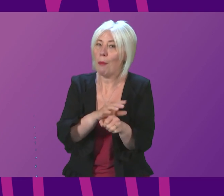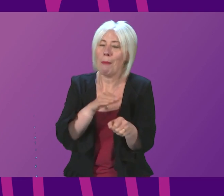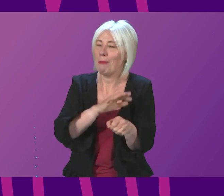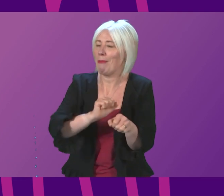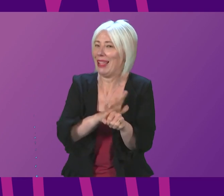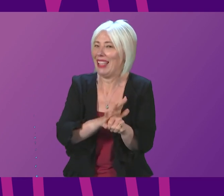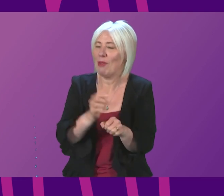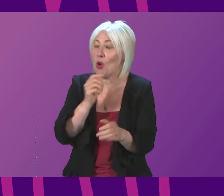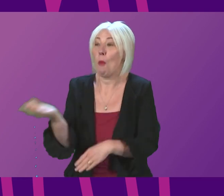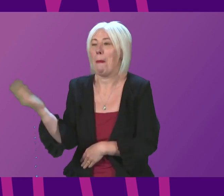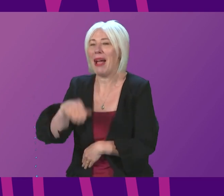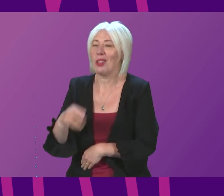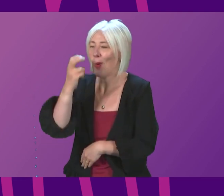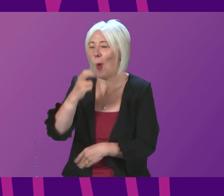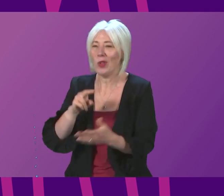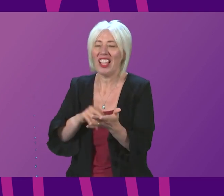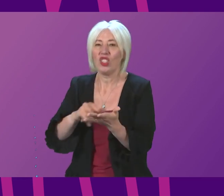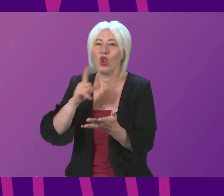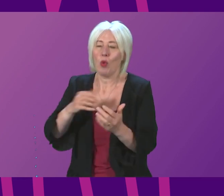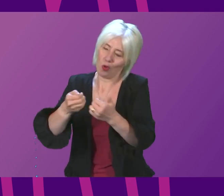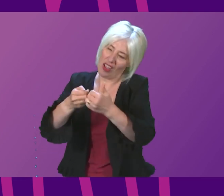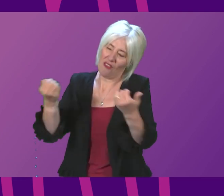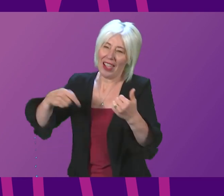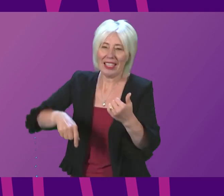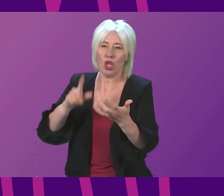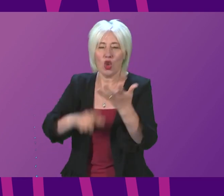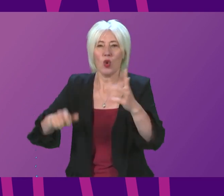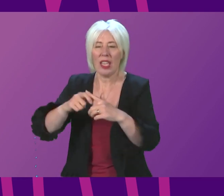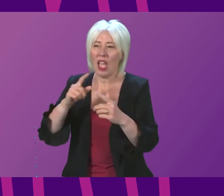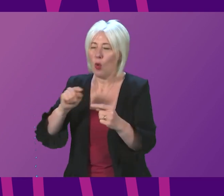Nicola Sturgeon who wants to divide our country and to pit Scot against Scot.